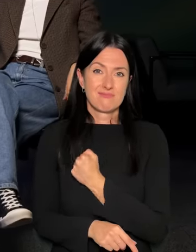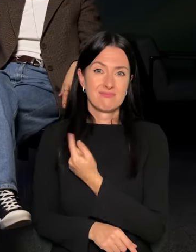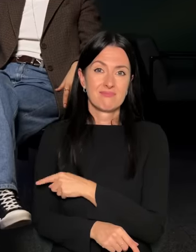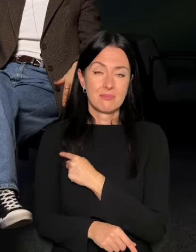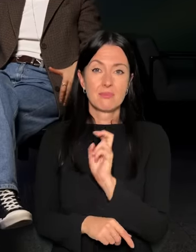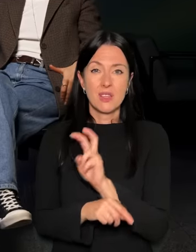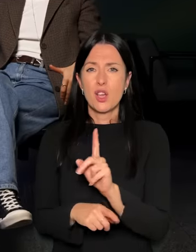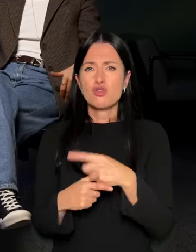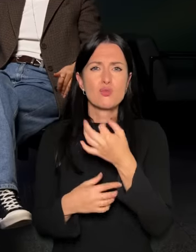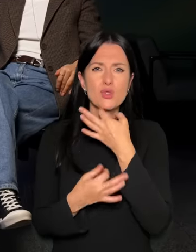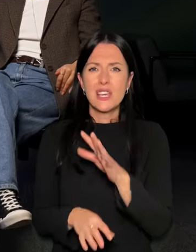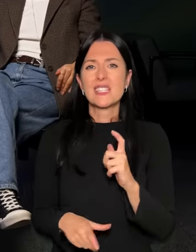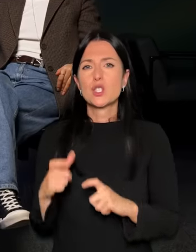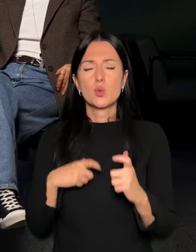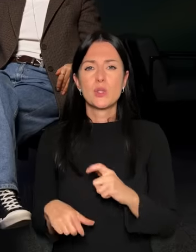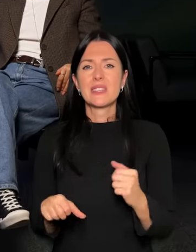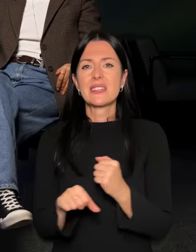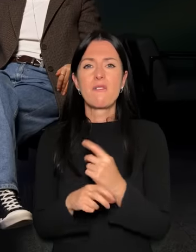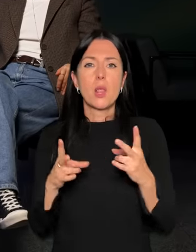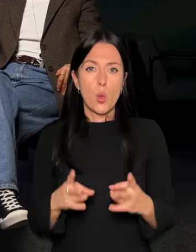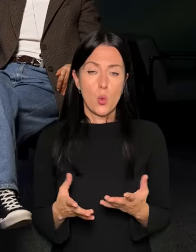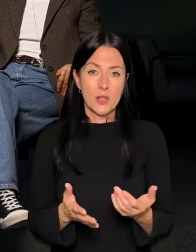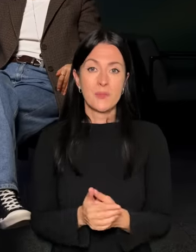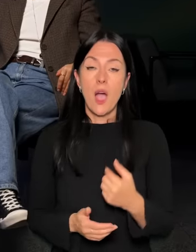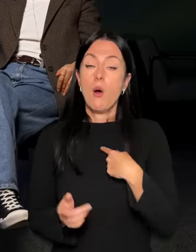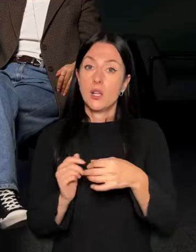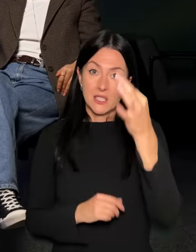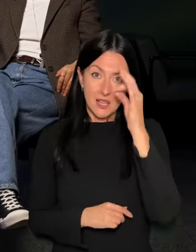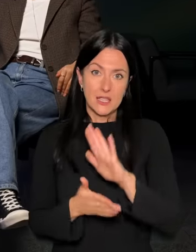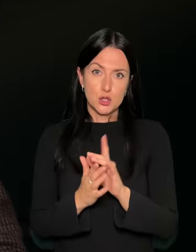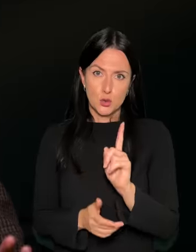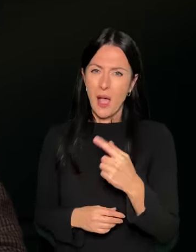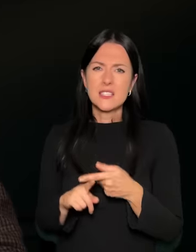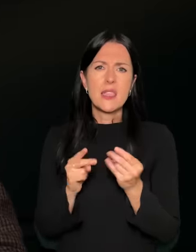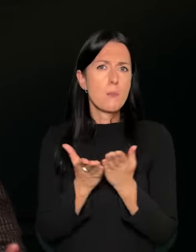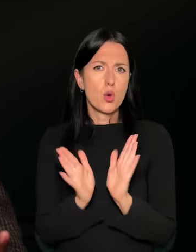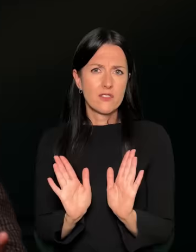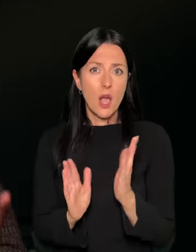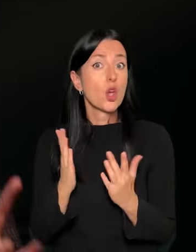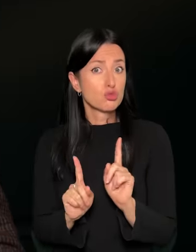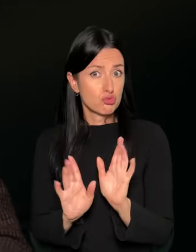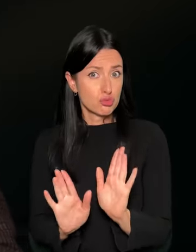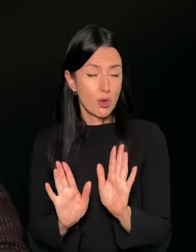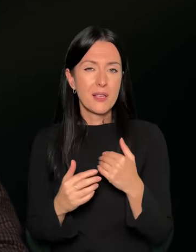or any Institute of Traumatology. I remembered a situation. Once, I broke... It's not a comparison, just remembered something.